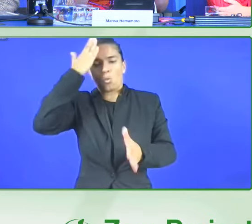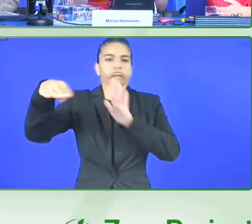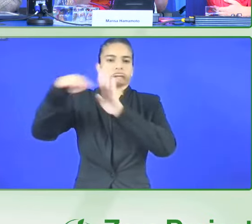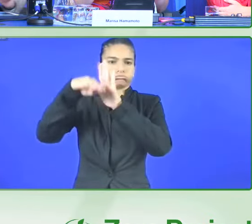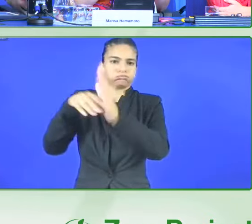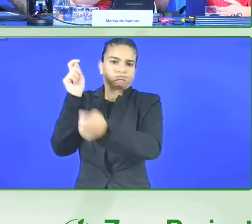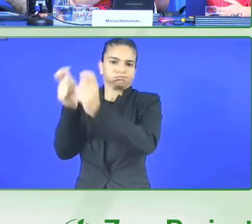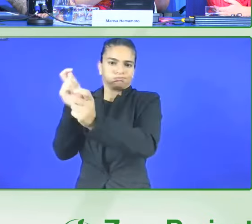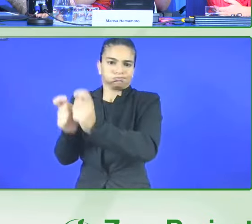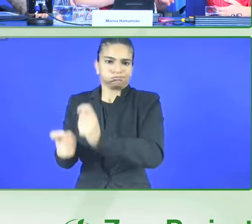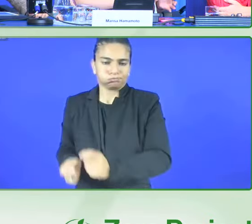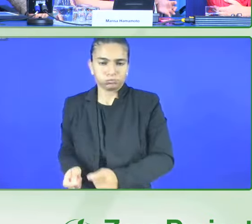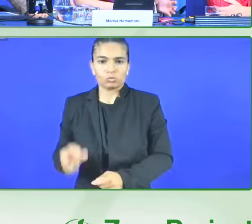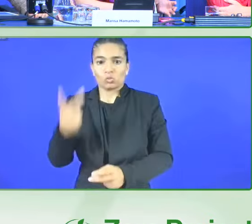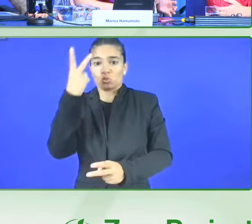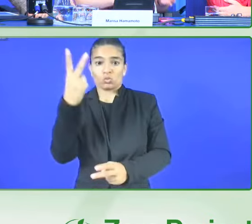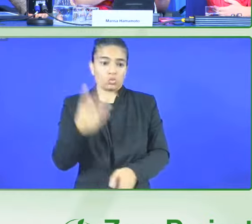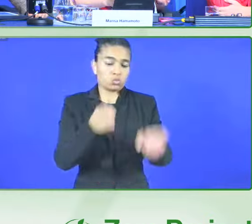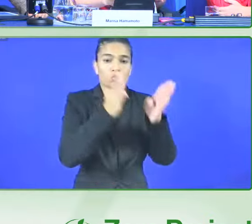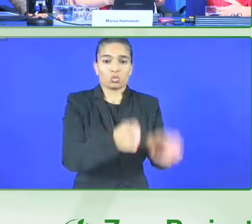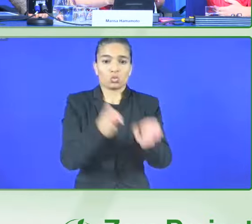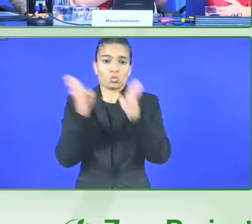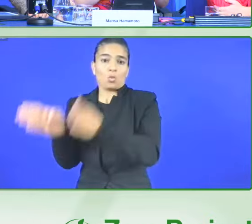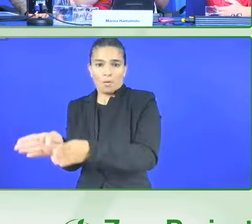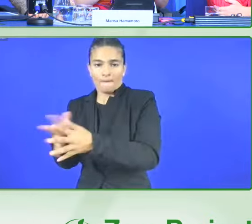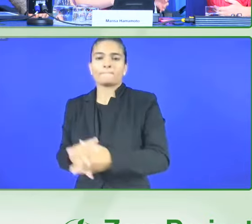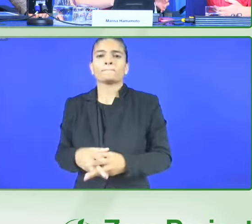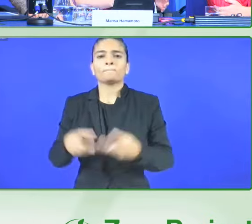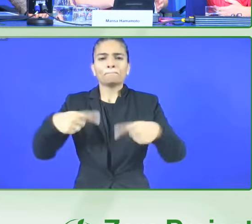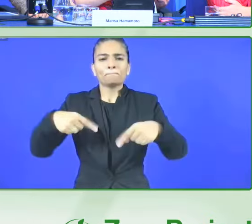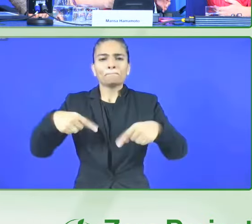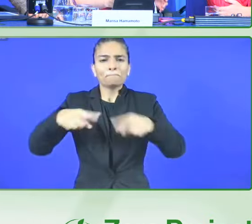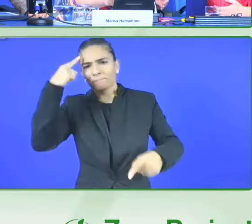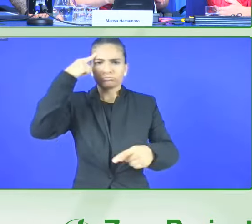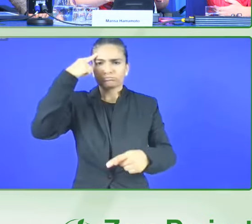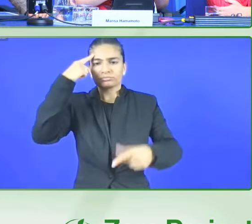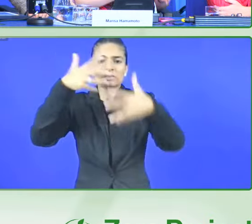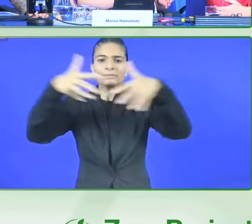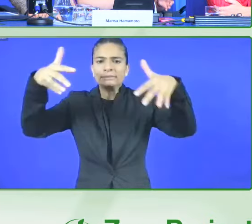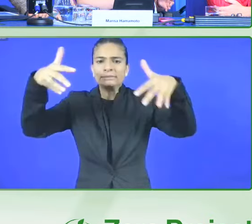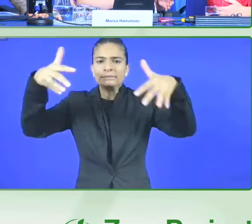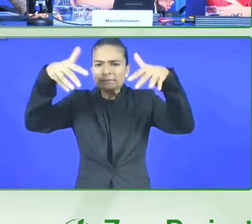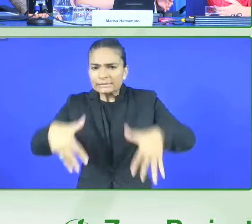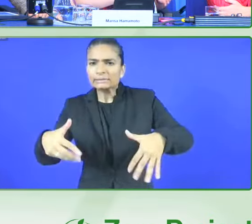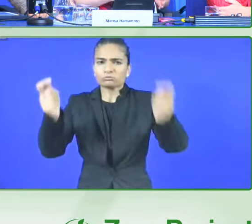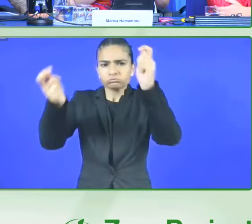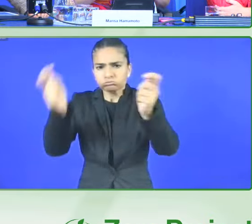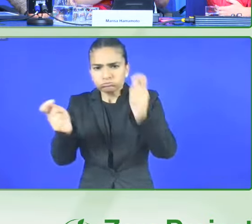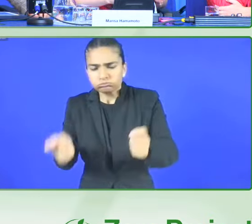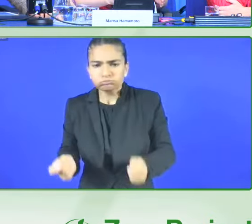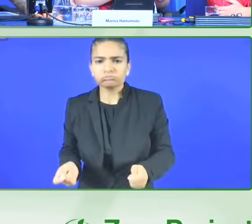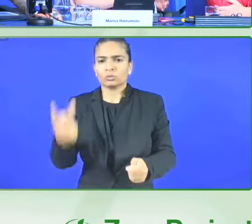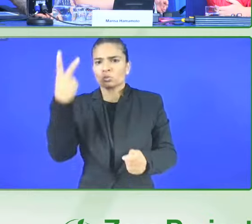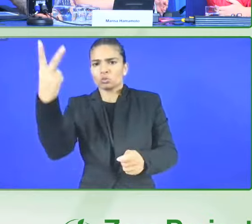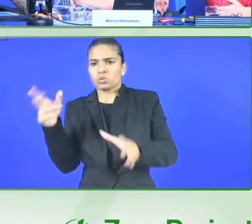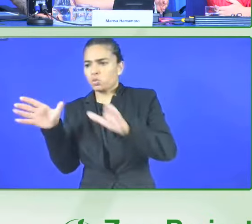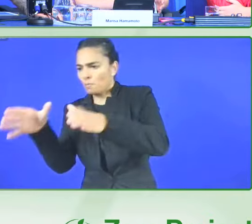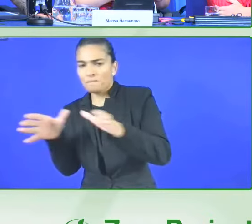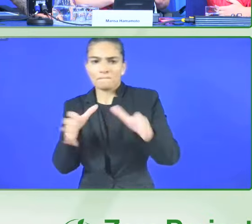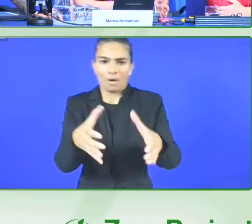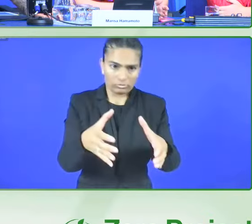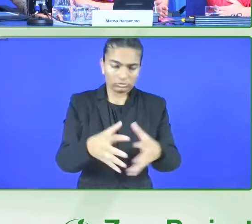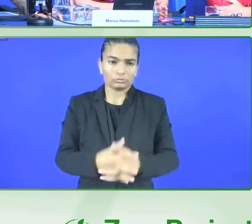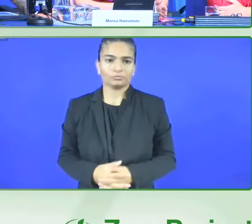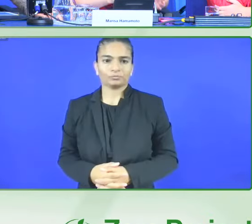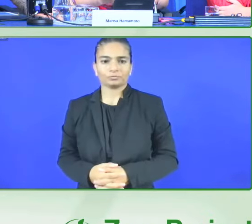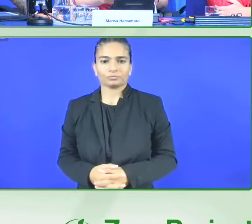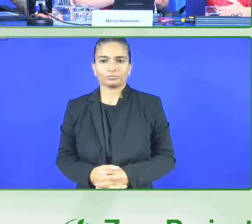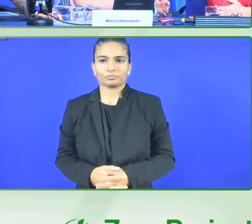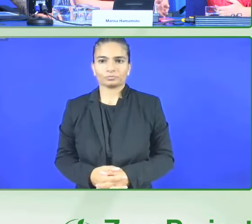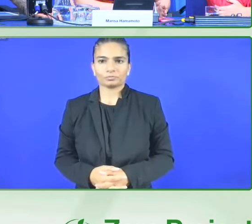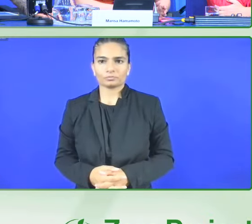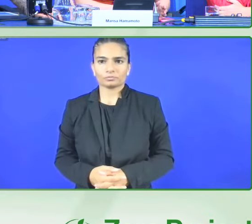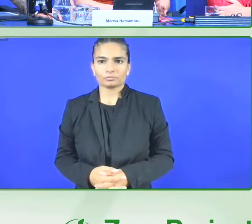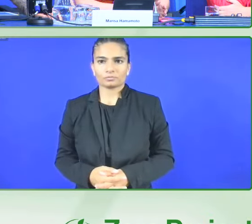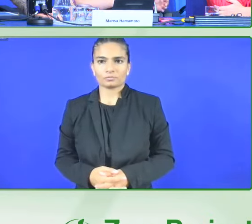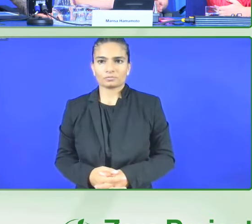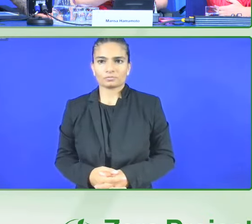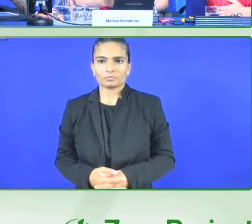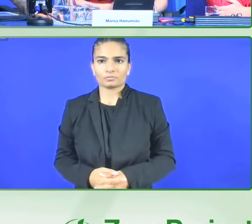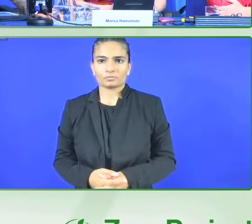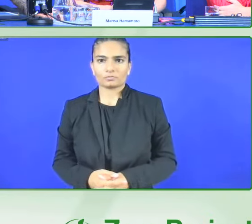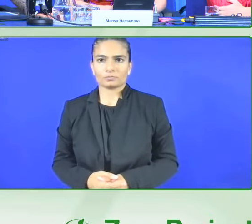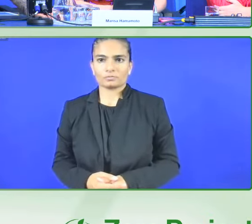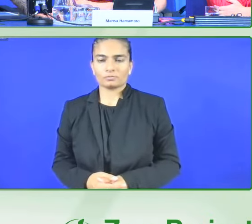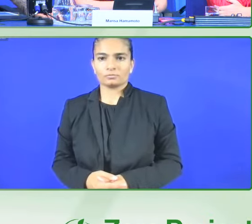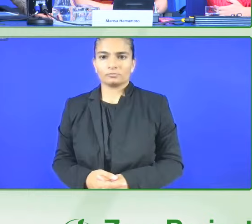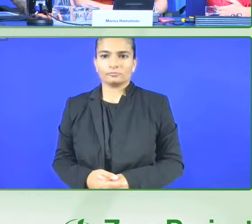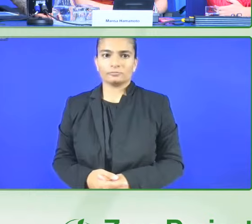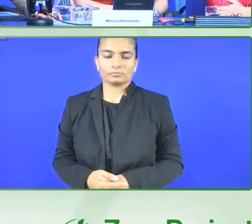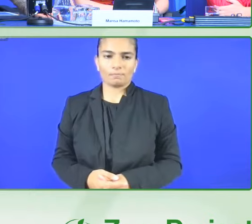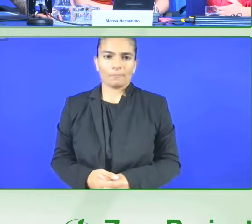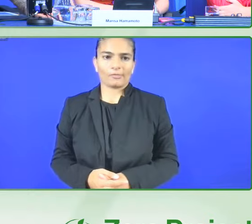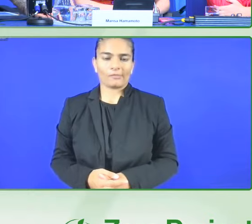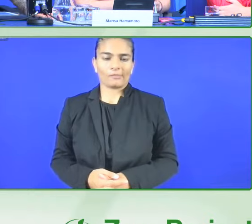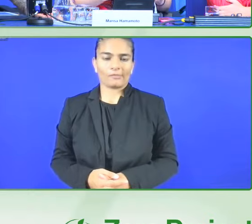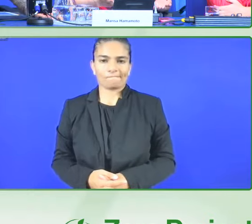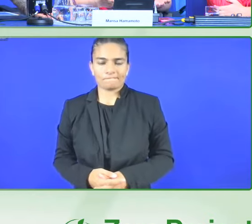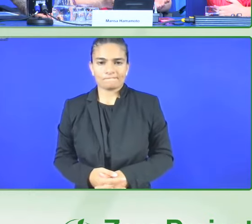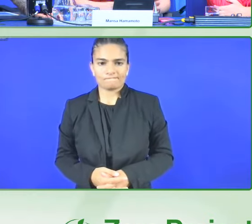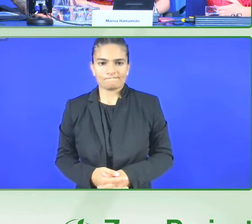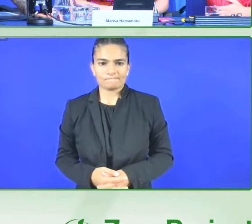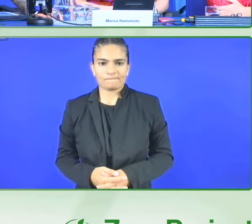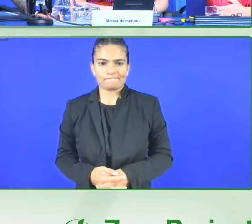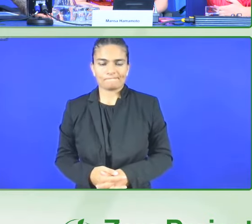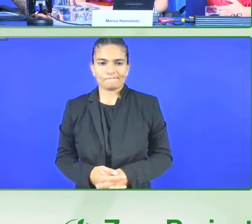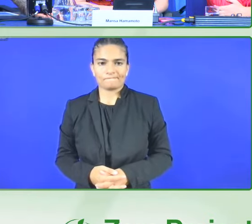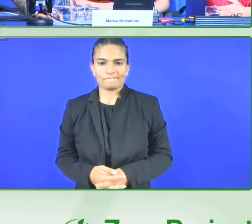A boy get out of his wheelchair, and follows a girl doing the web on his hands.